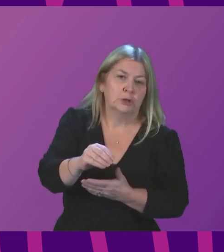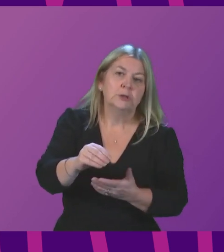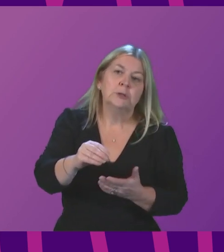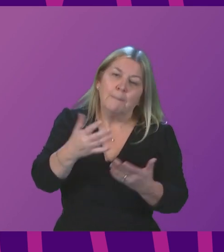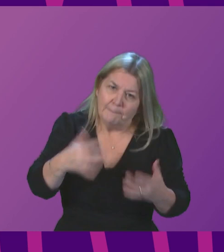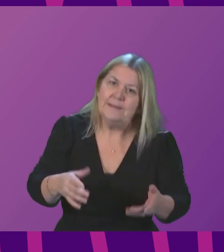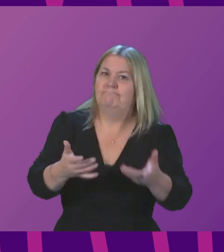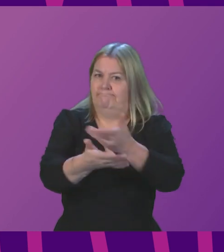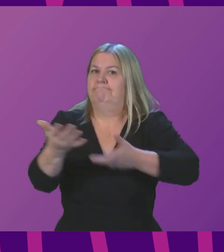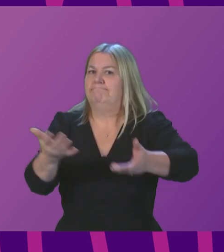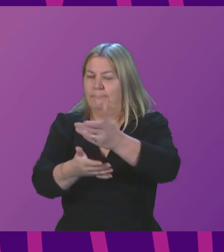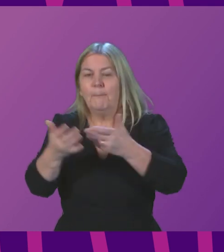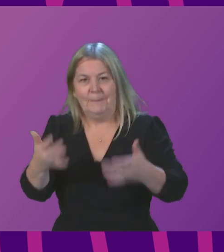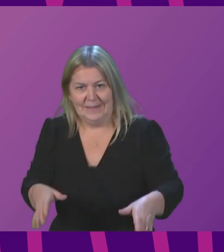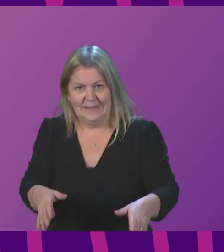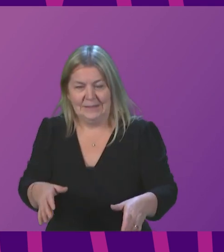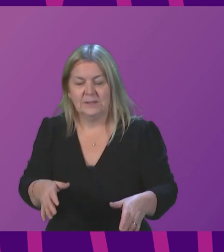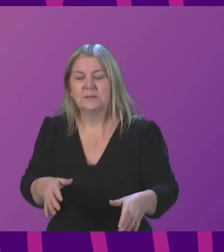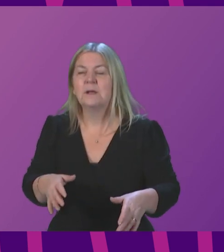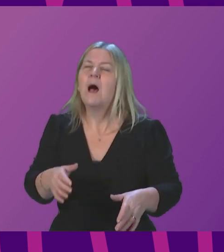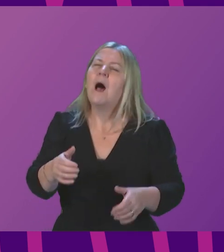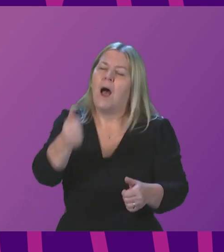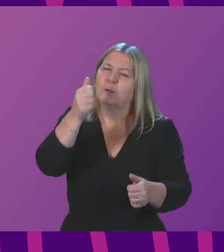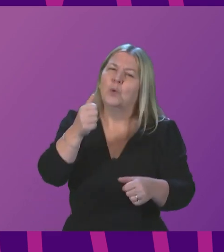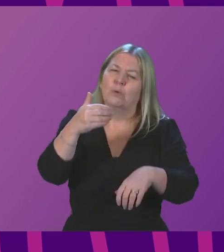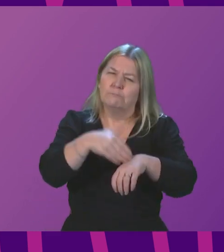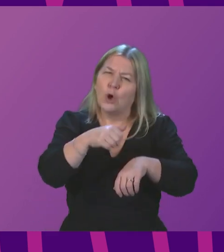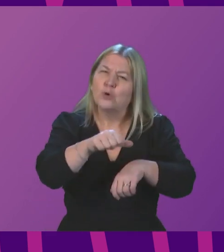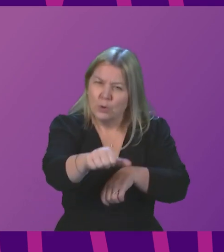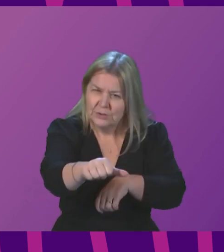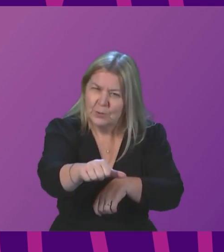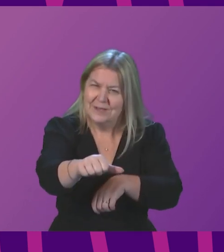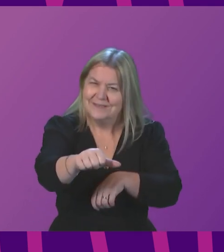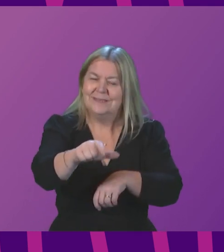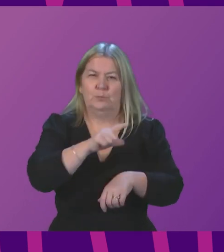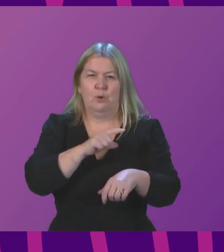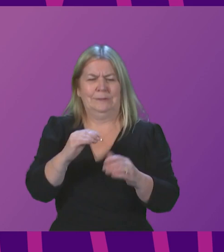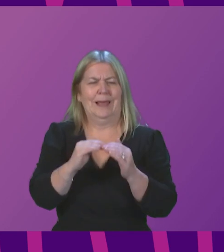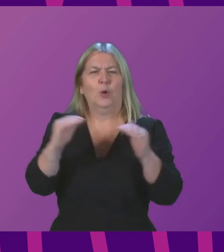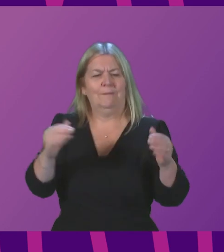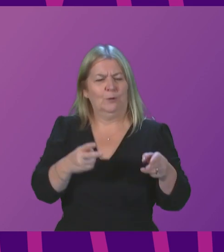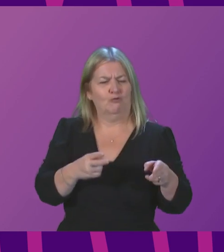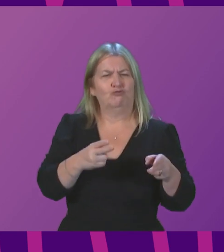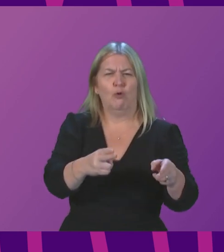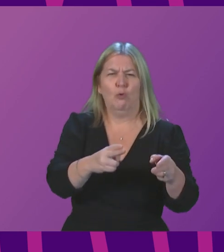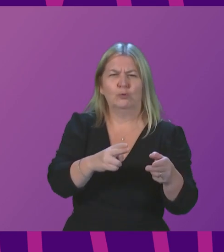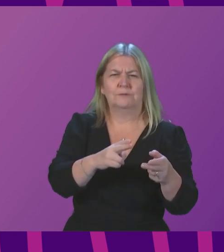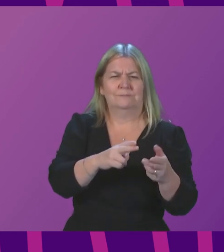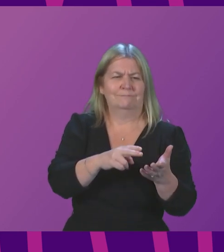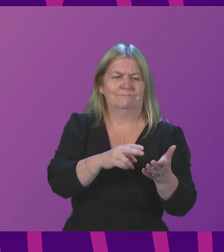be aware, there are complications with some of the unintended consequences of what road equivalent tariff would deliver, but I will ask the transport minister to write to him